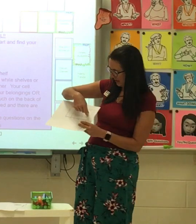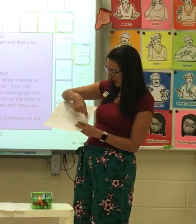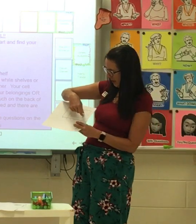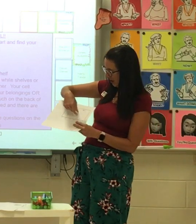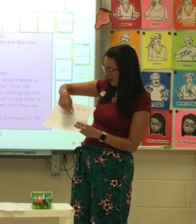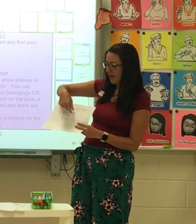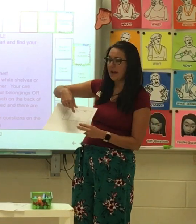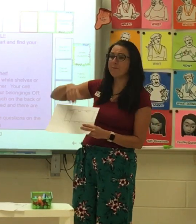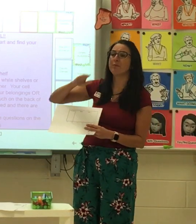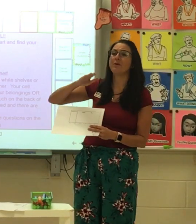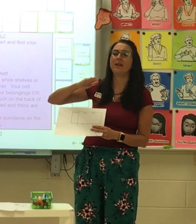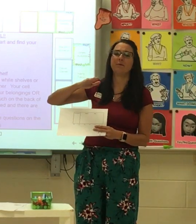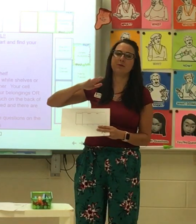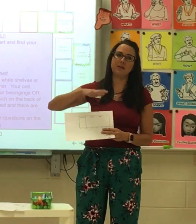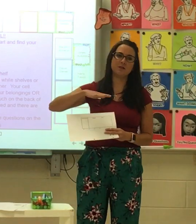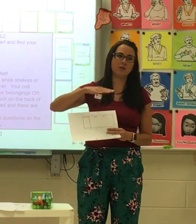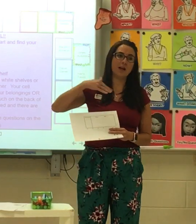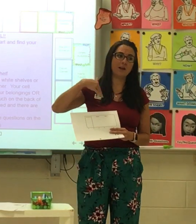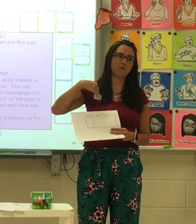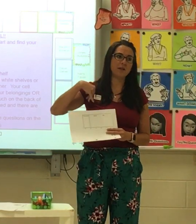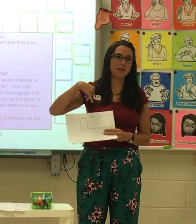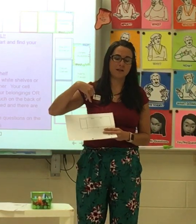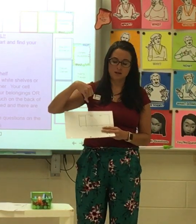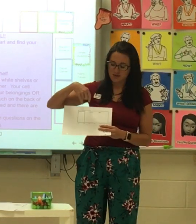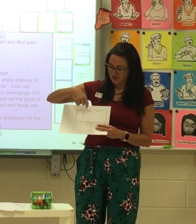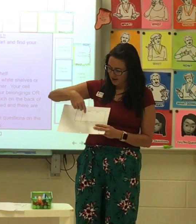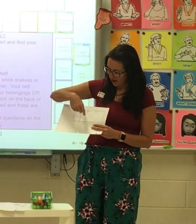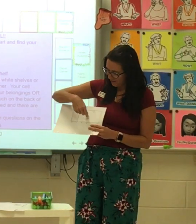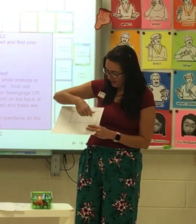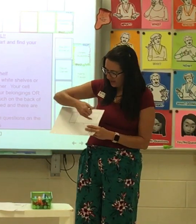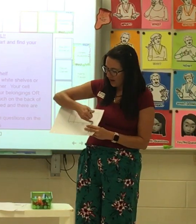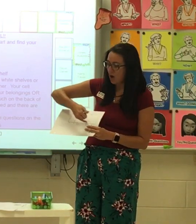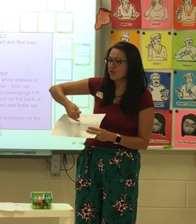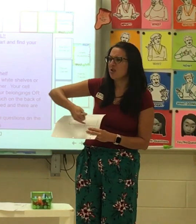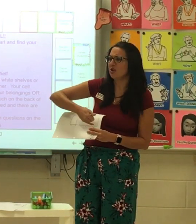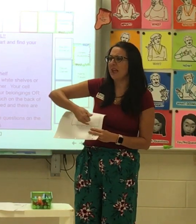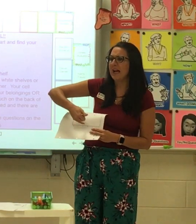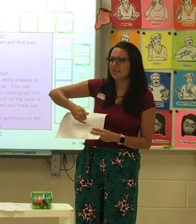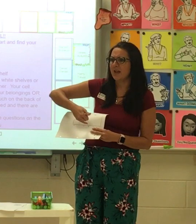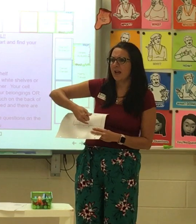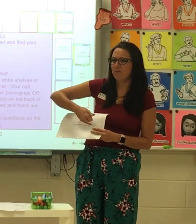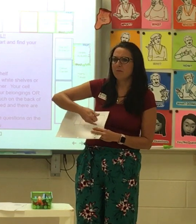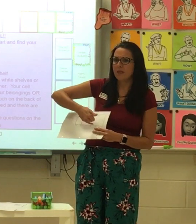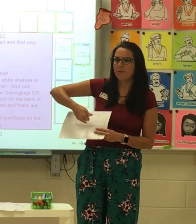here and print please so that I can read it and then also your last name at the